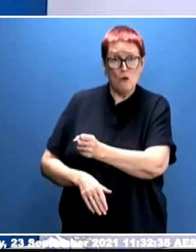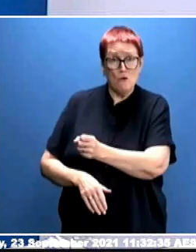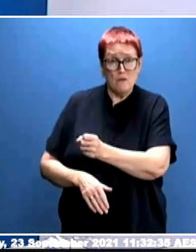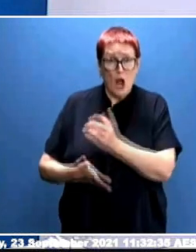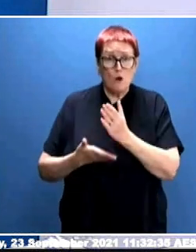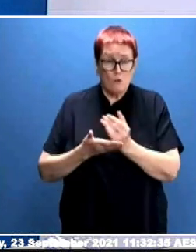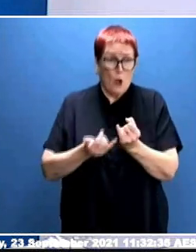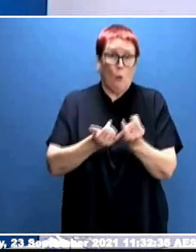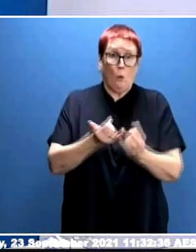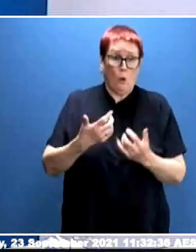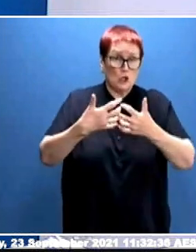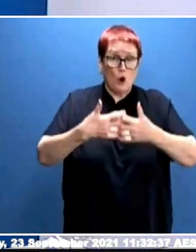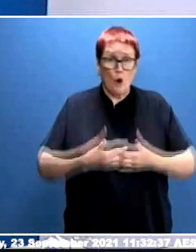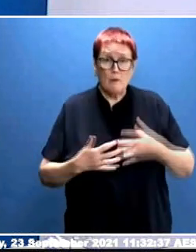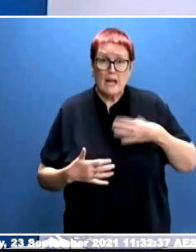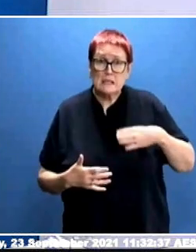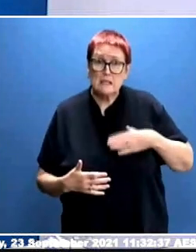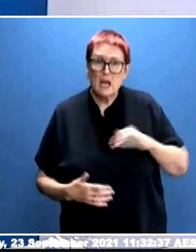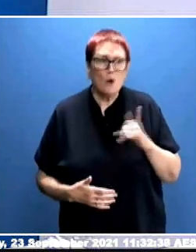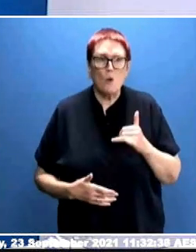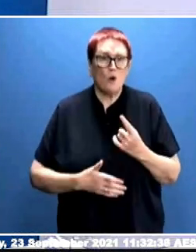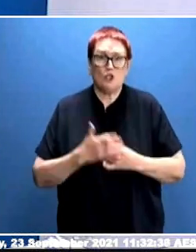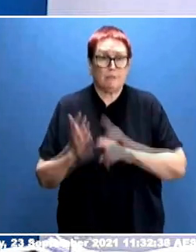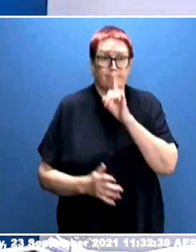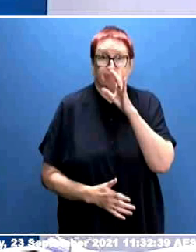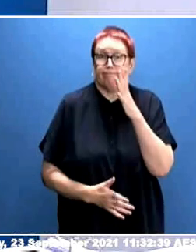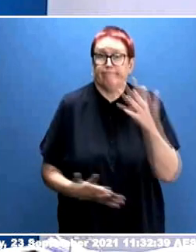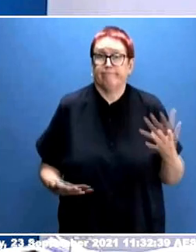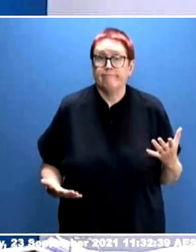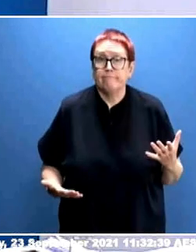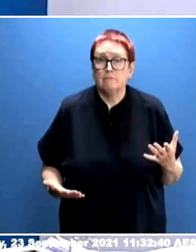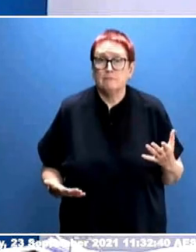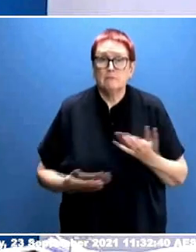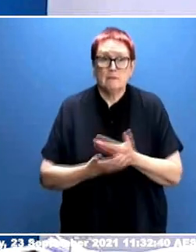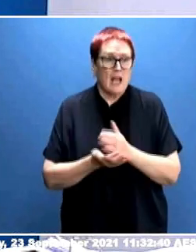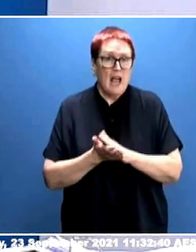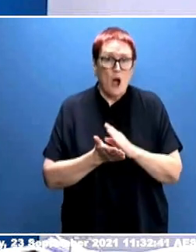Or is there an element of arbitrariness in how some get into the facility